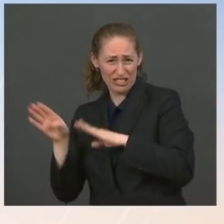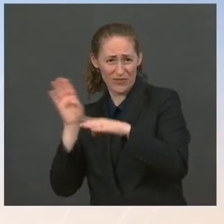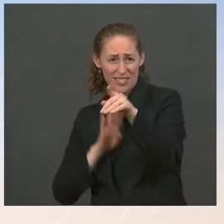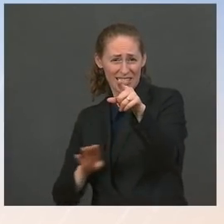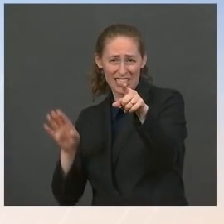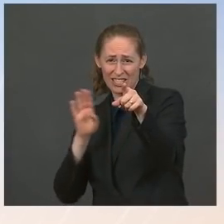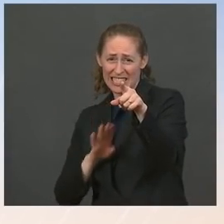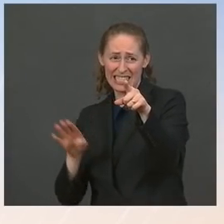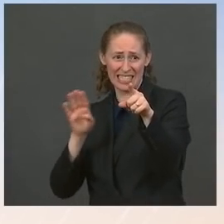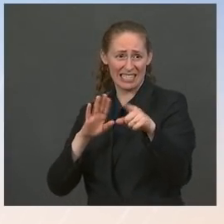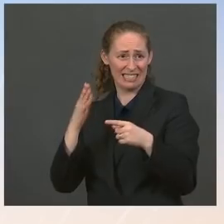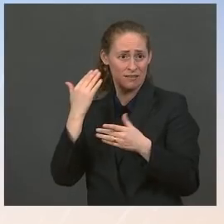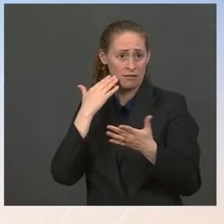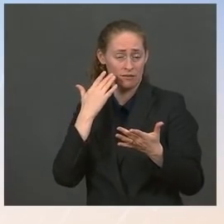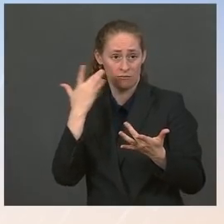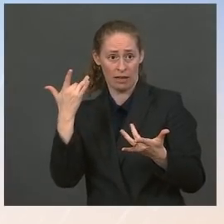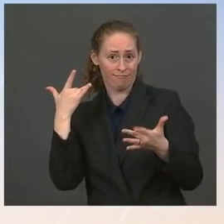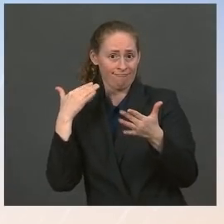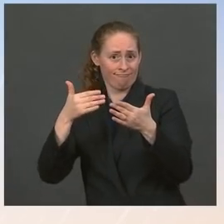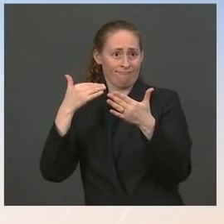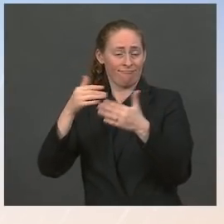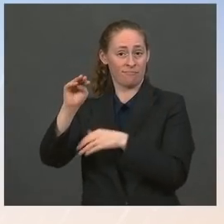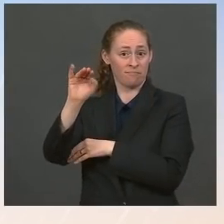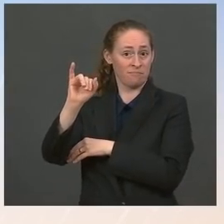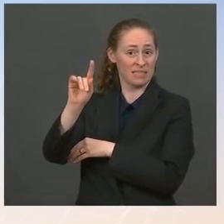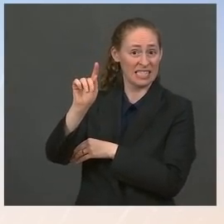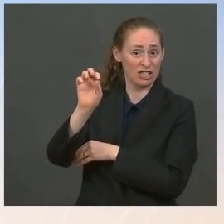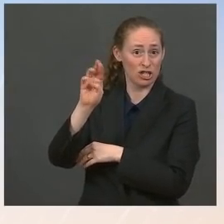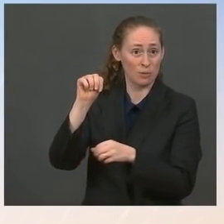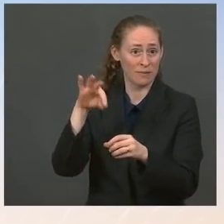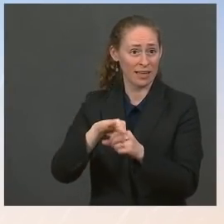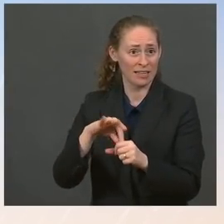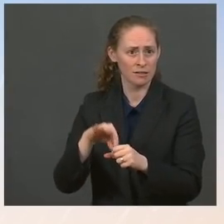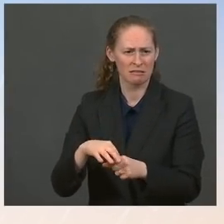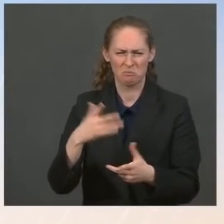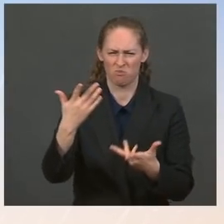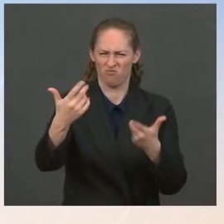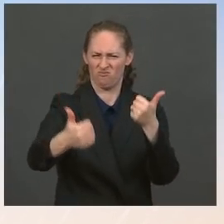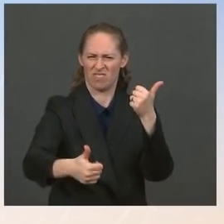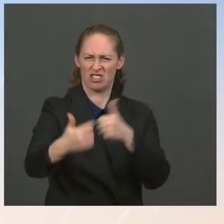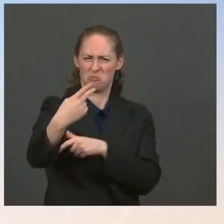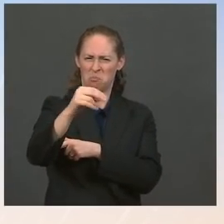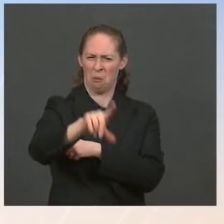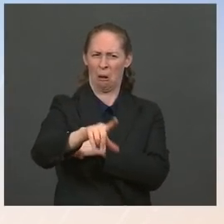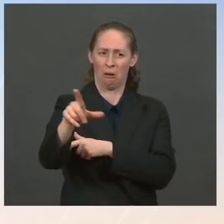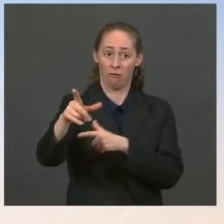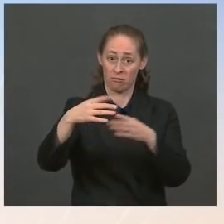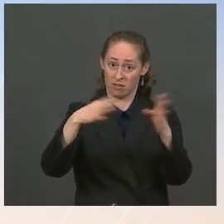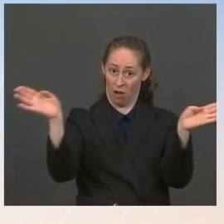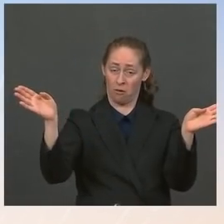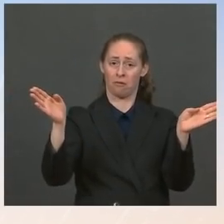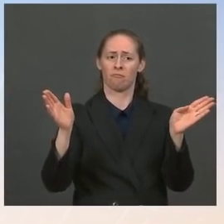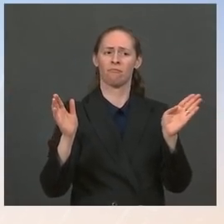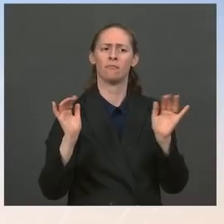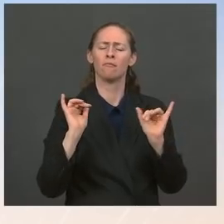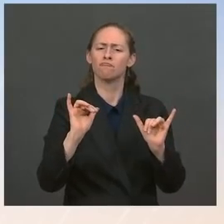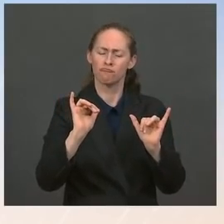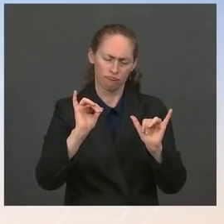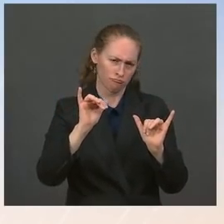just a year from now? Ms. Jean-Pierre: Are you talking about a particular poll? The Press: No. Ms. Jean-Pierre: No? Just in general? The Press: In general. Ms. Jean-Pierre: So, look, you know,